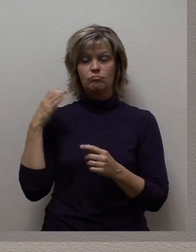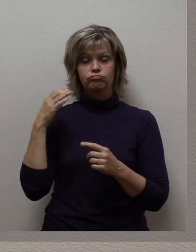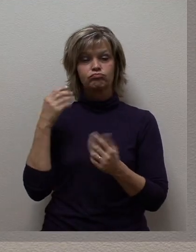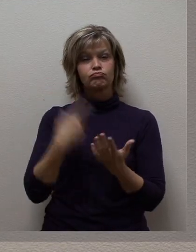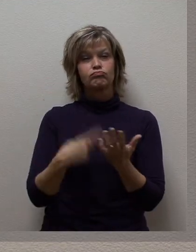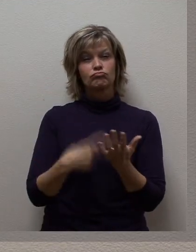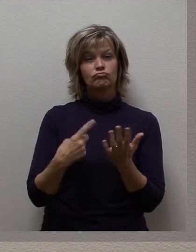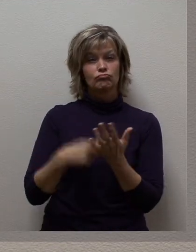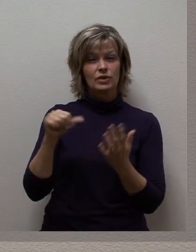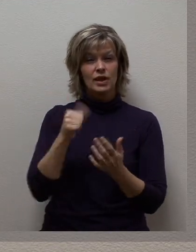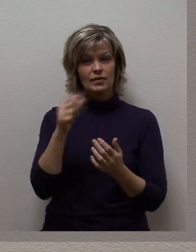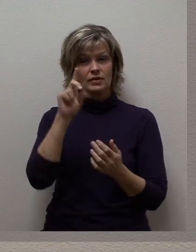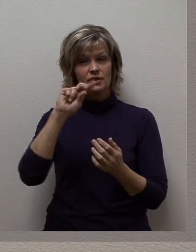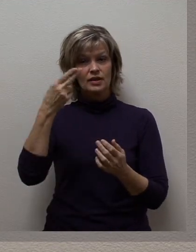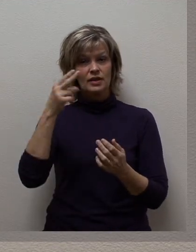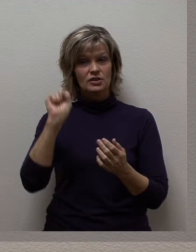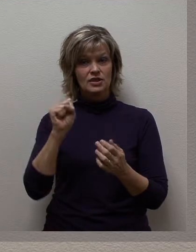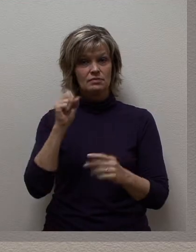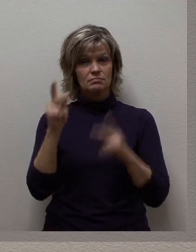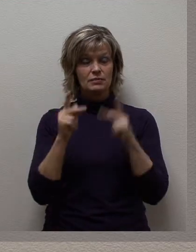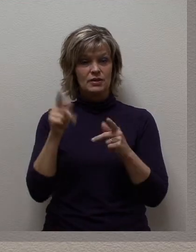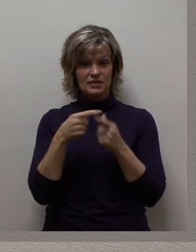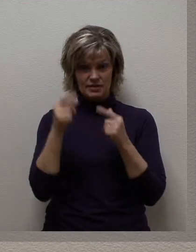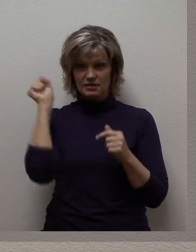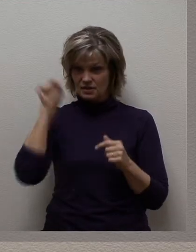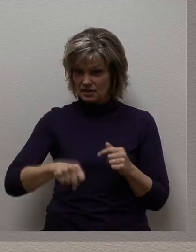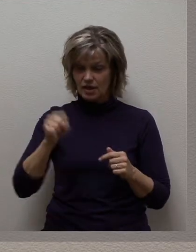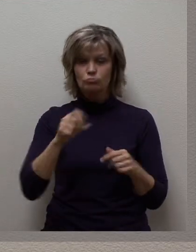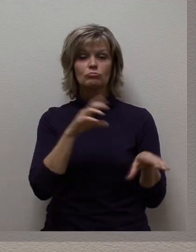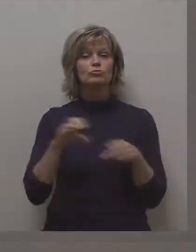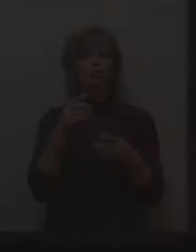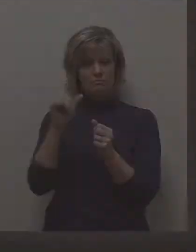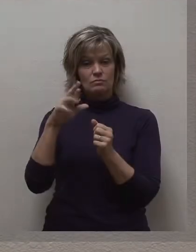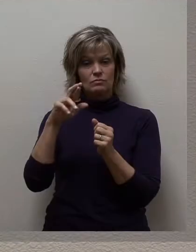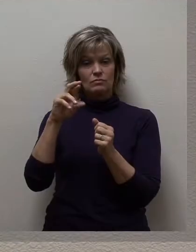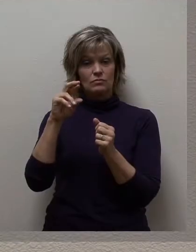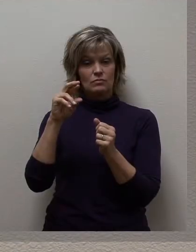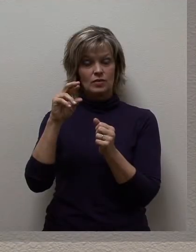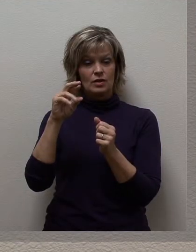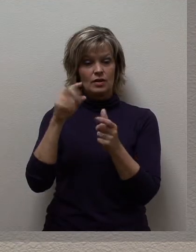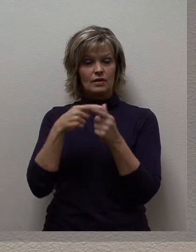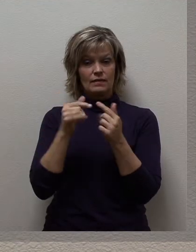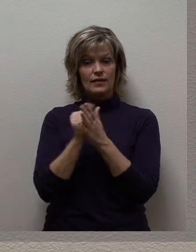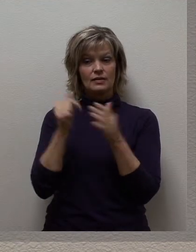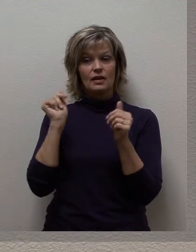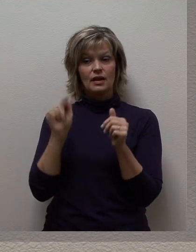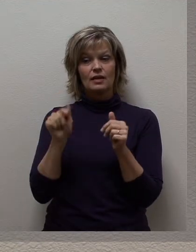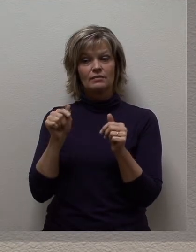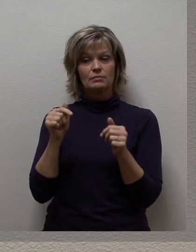and they said, "Yes, by all means. You do what we need to for our population." I had to actually keep clothes in my car,